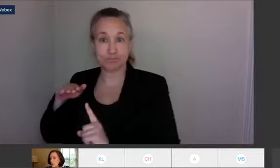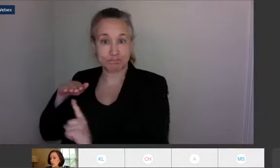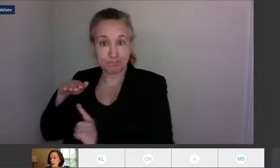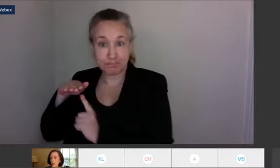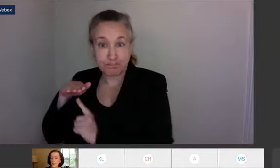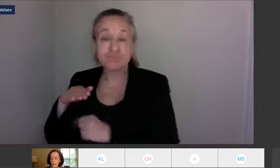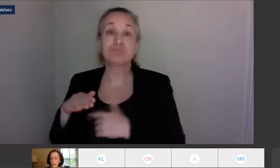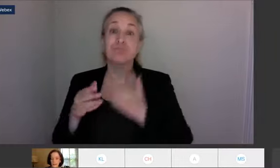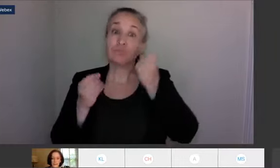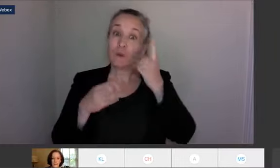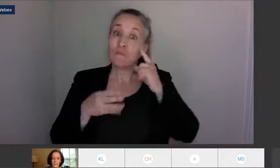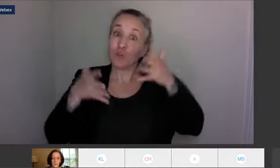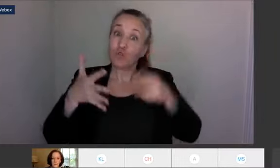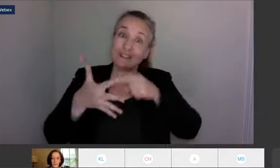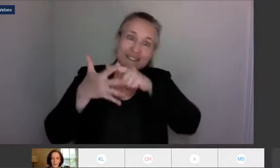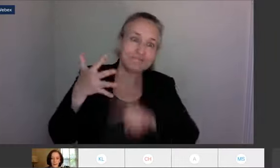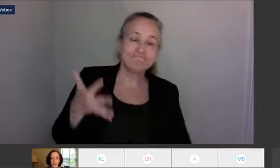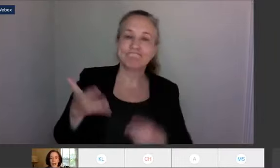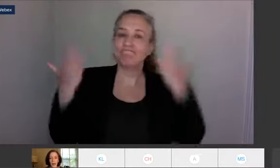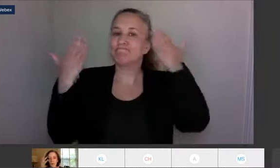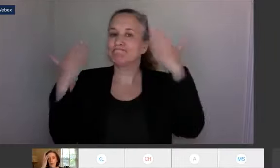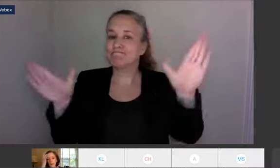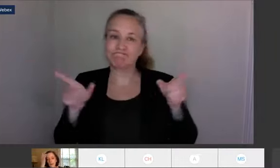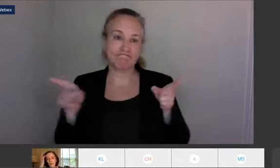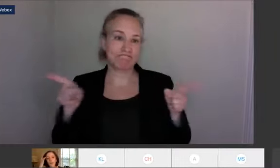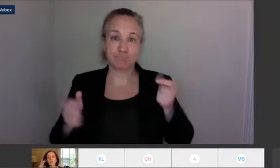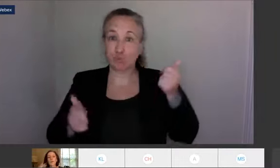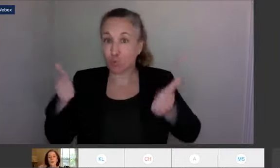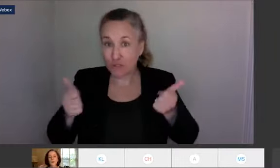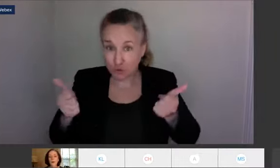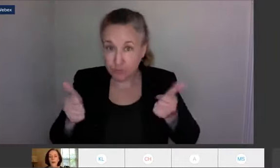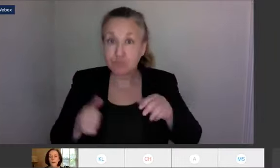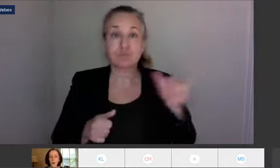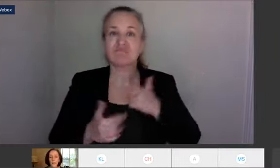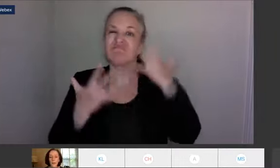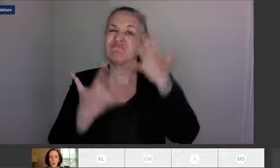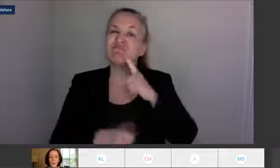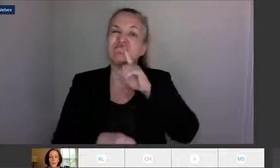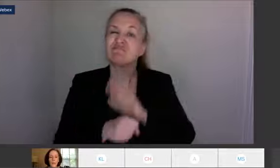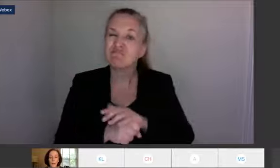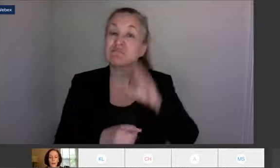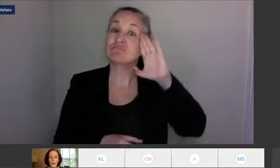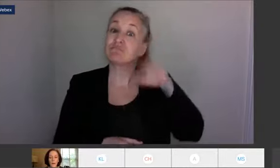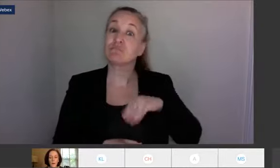on the rest I'm also saddened to confirm that 40 more Montgomery County residents